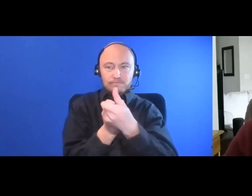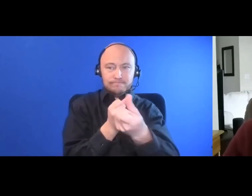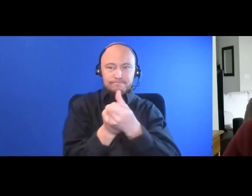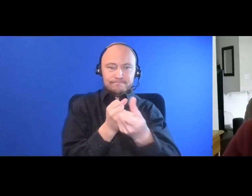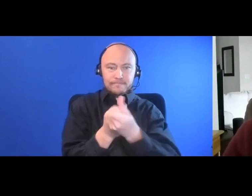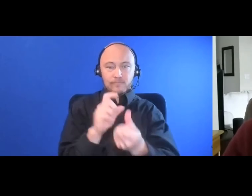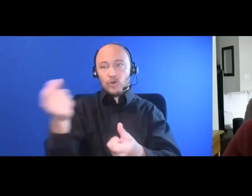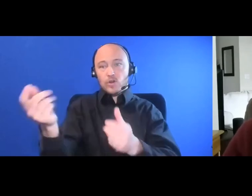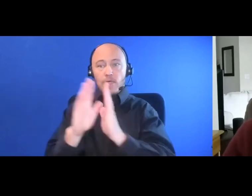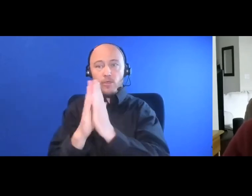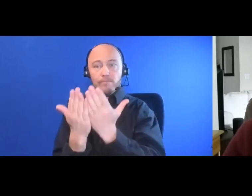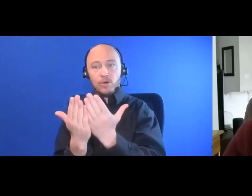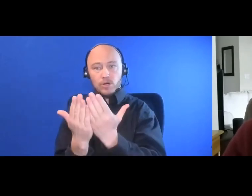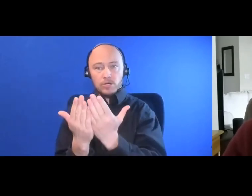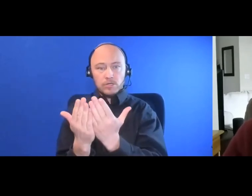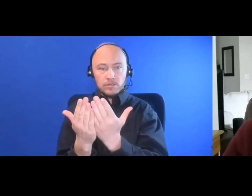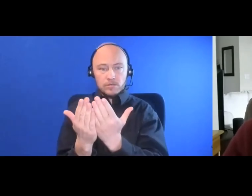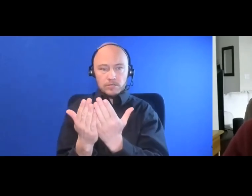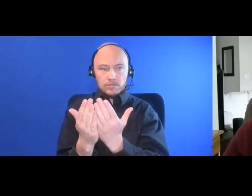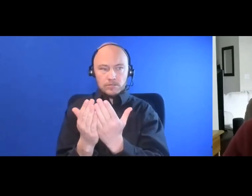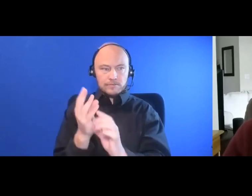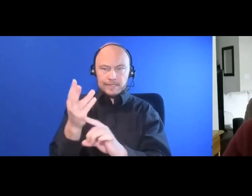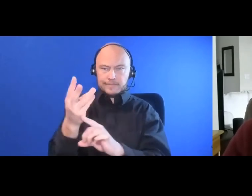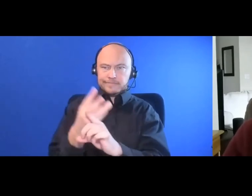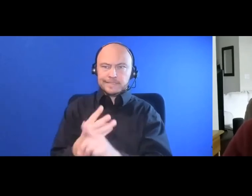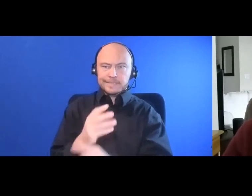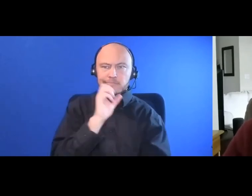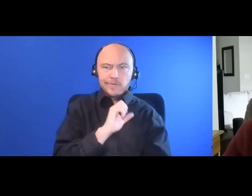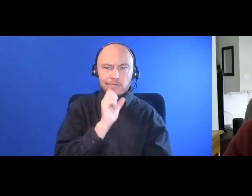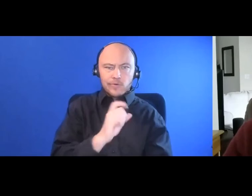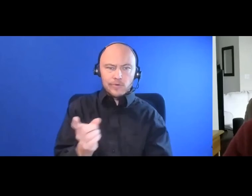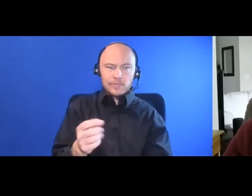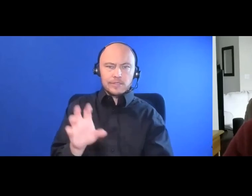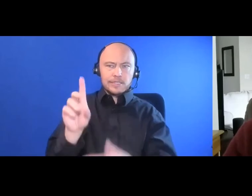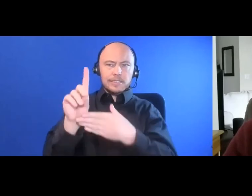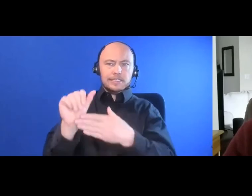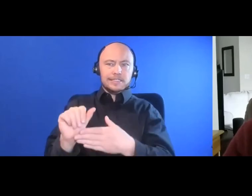that's only six months old called "Disability Visibility"